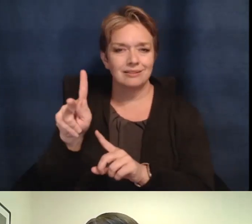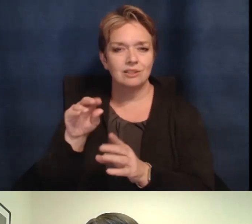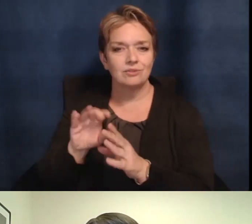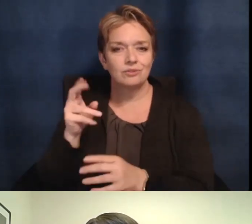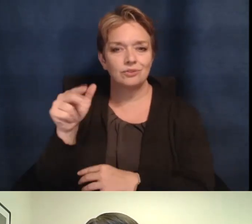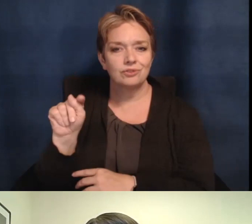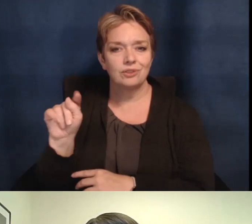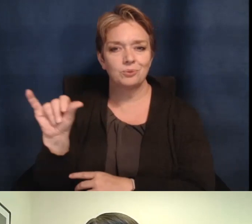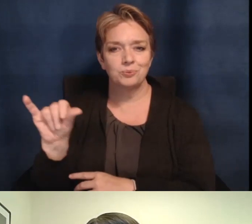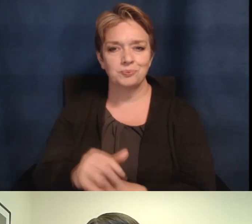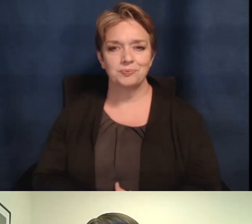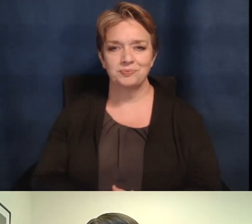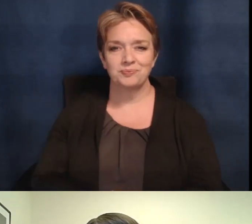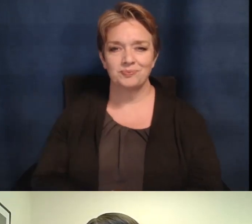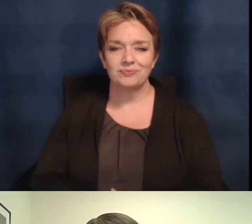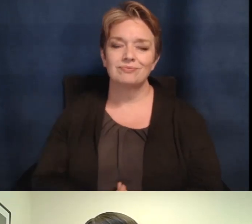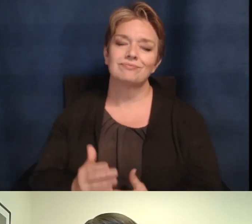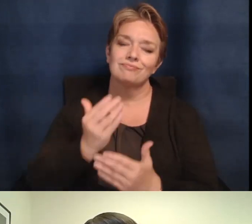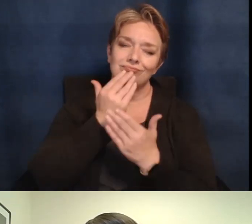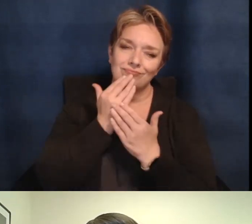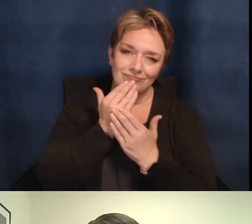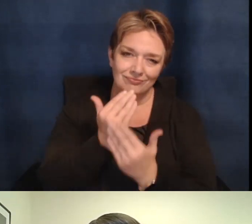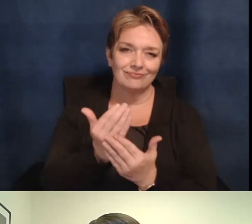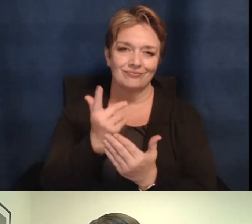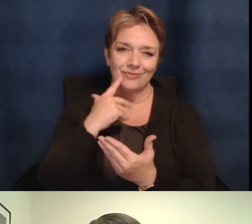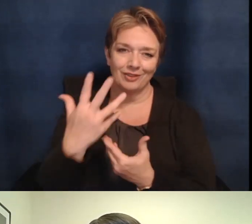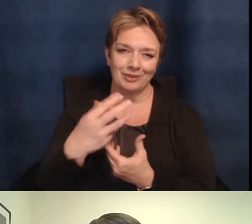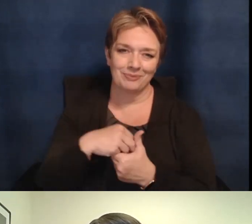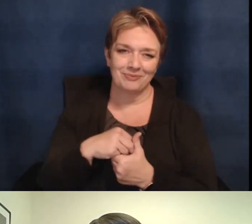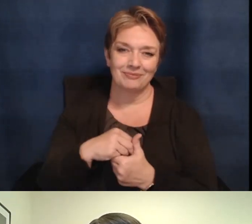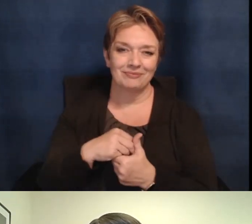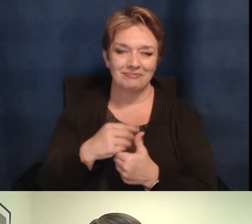So, thank you everyone so much, and without further ado, I think we'll say good evening.